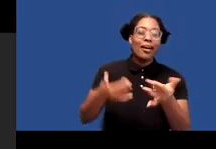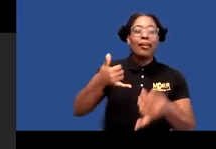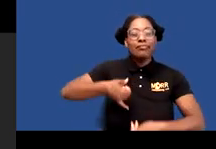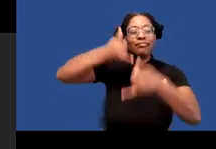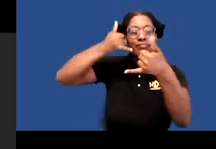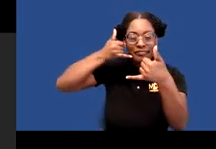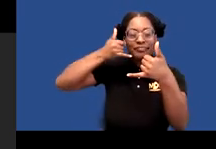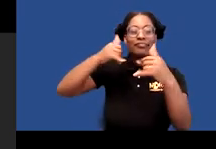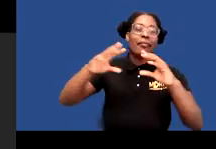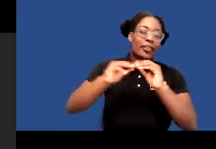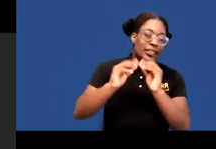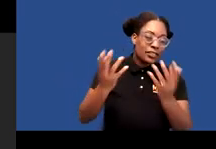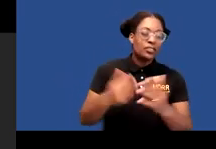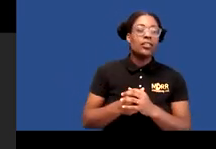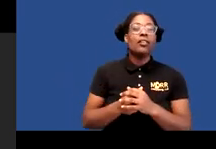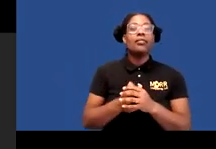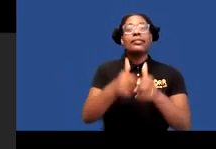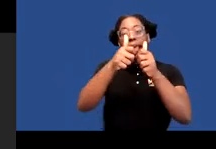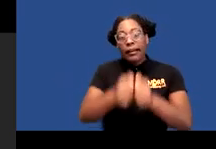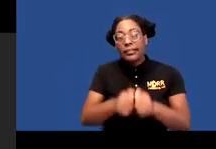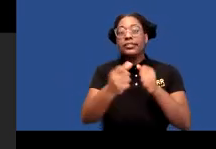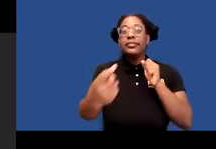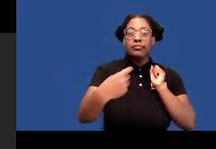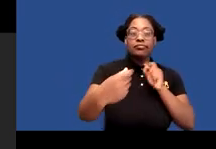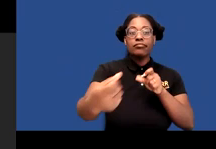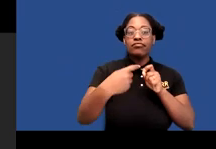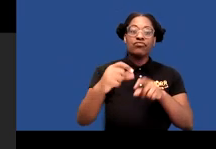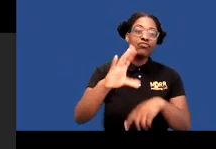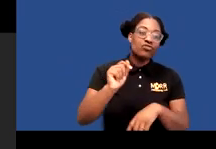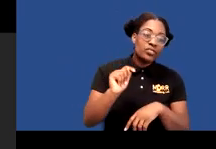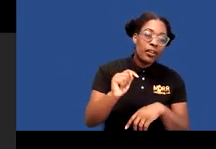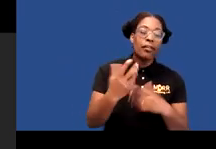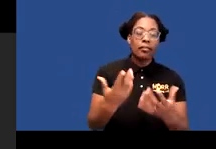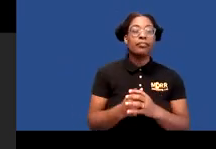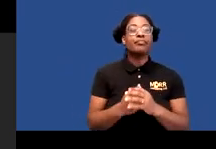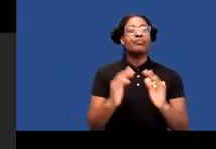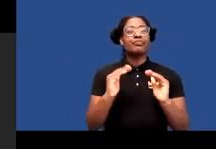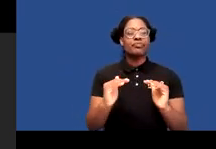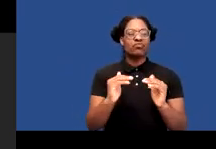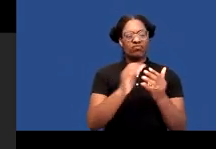text-based chat is a part of that, a range of digital resources.